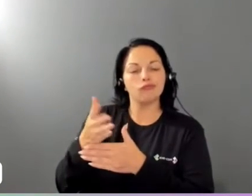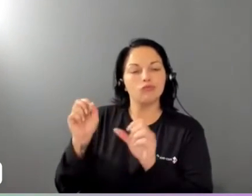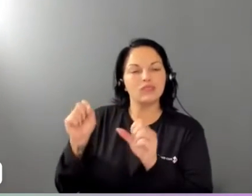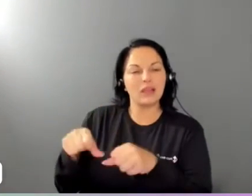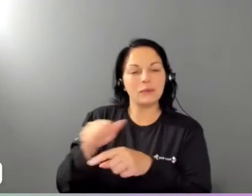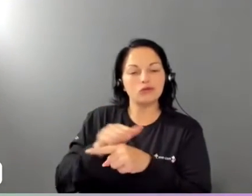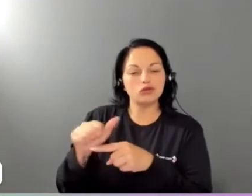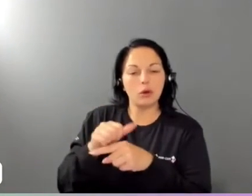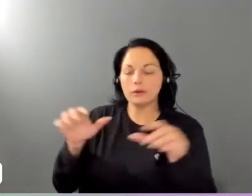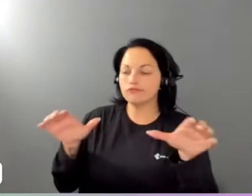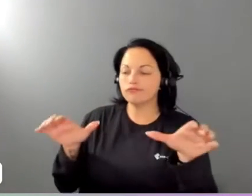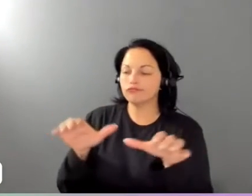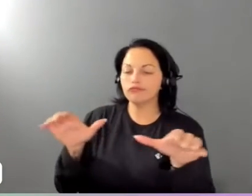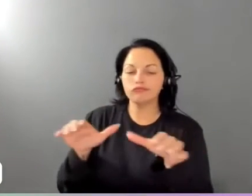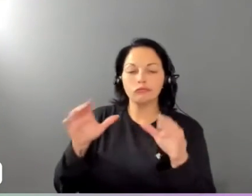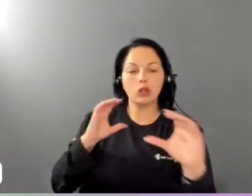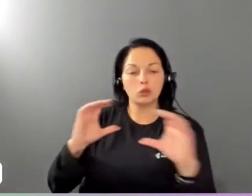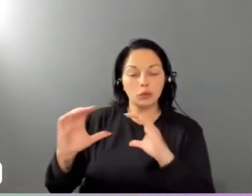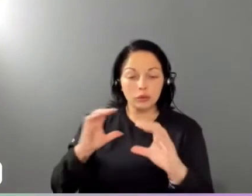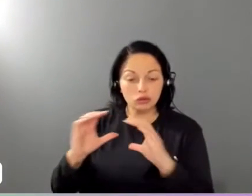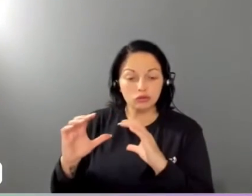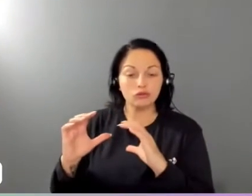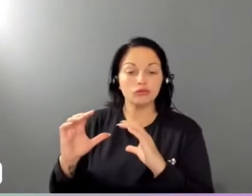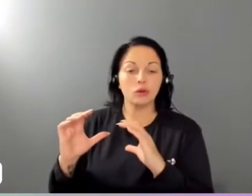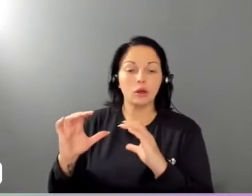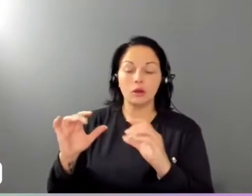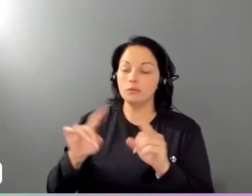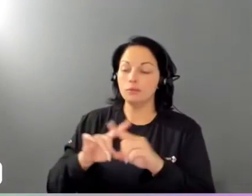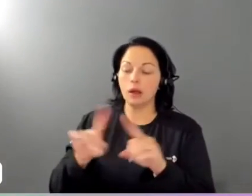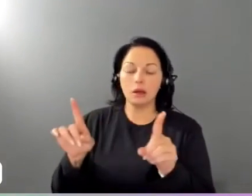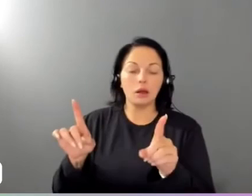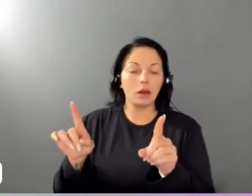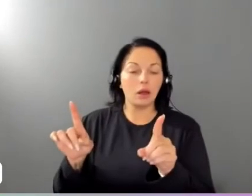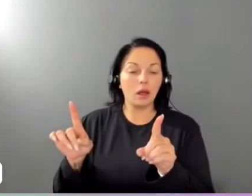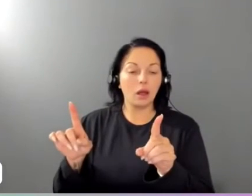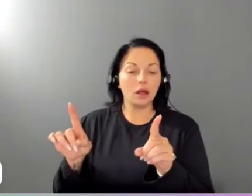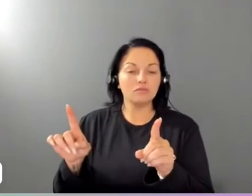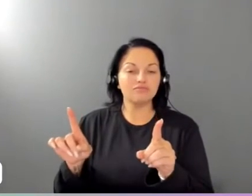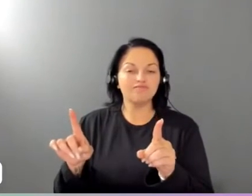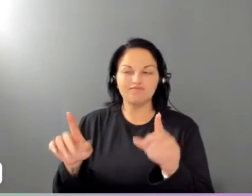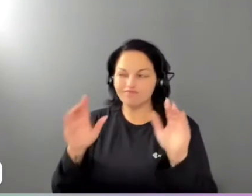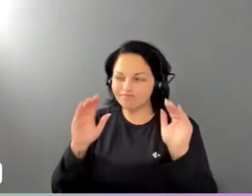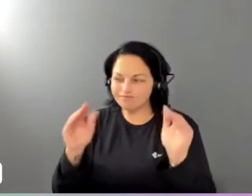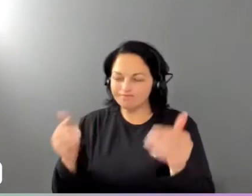other kind of conformance statement, we knew how many of those were engaged with the IT professional to get some more information on, so metrics across the board, could also